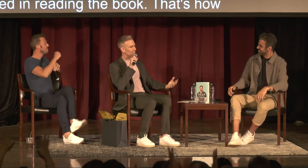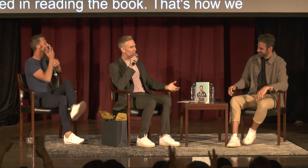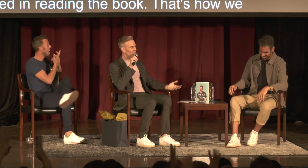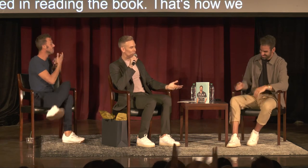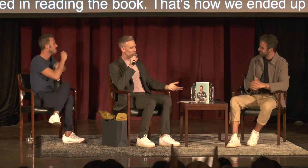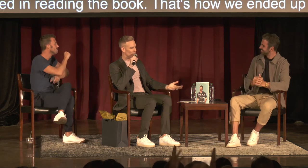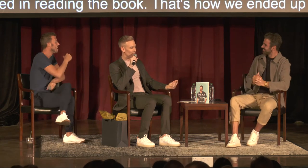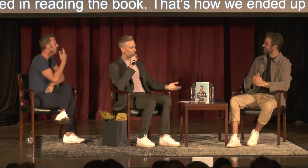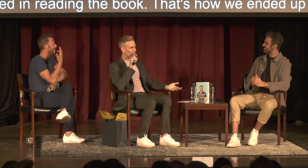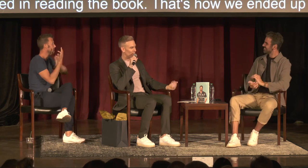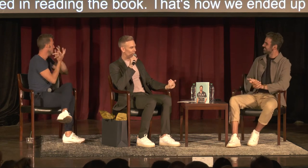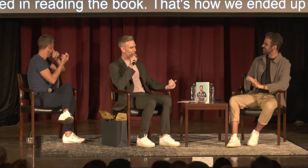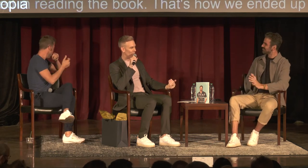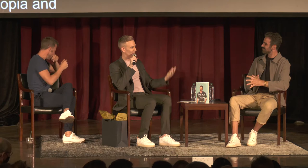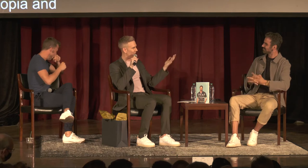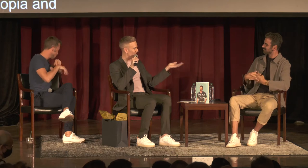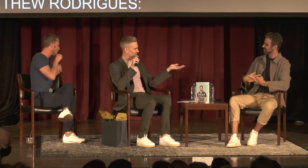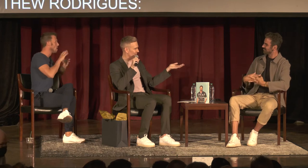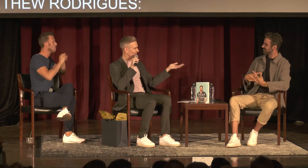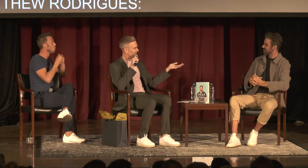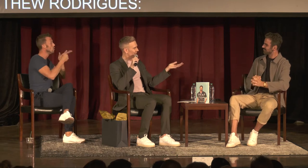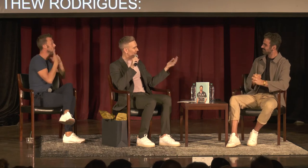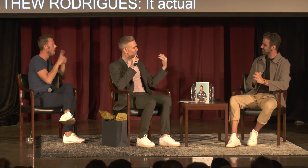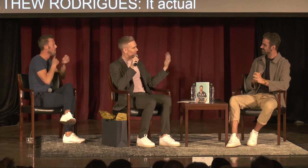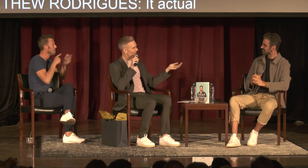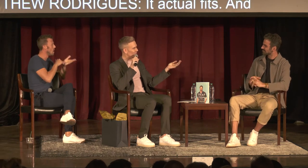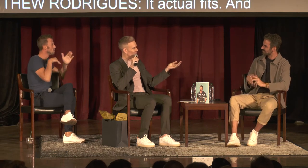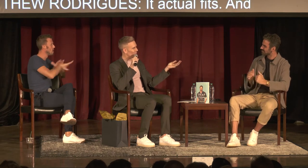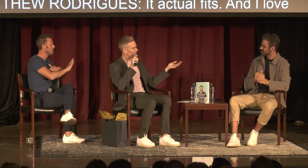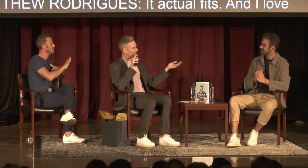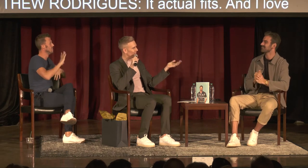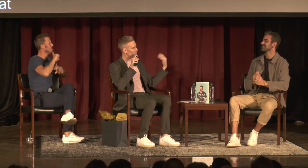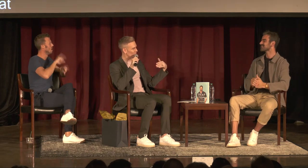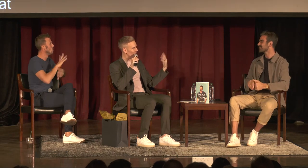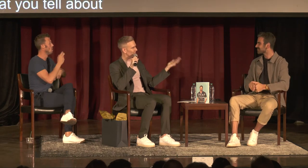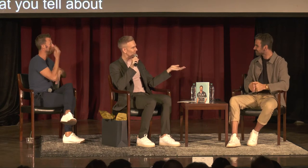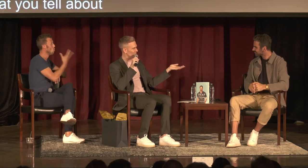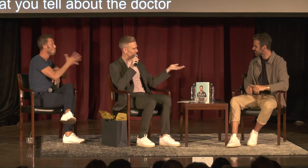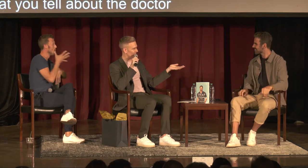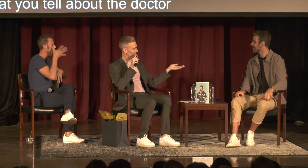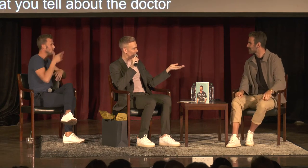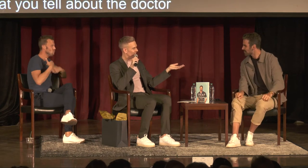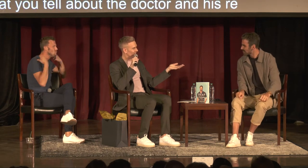And I love the story that you tell about the doctor and his reaction when he told your parents that you were Deaf.